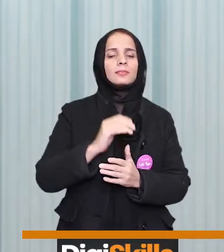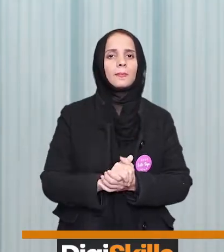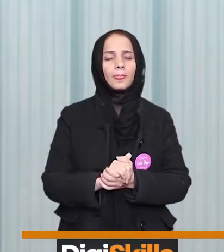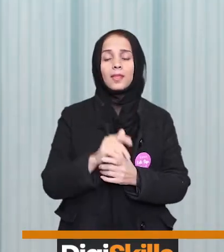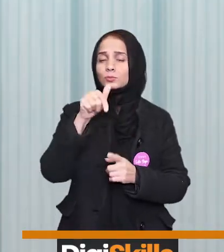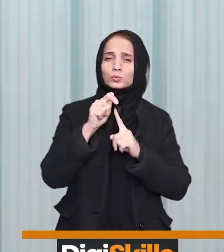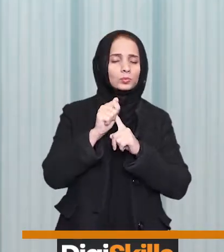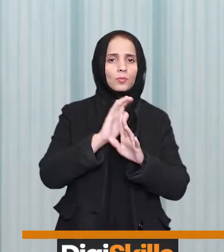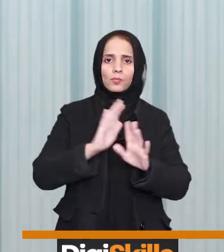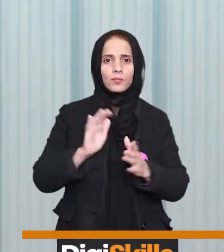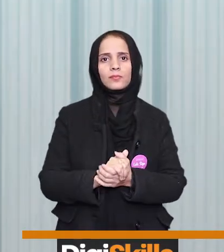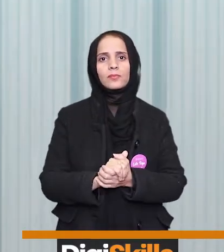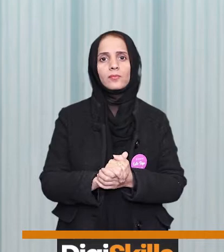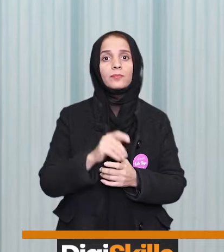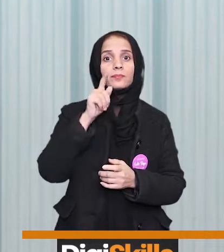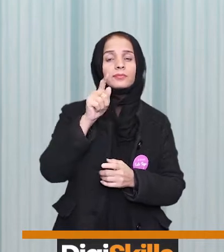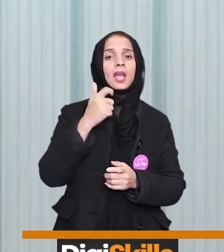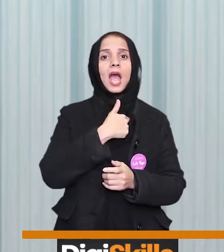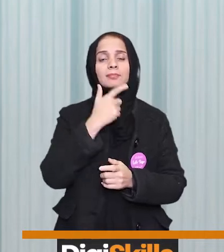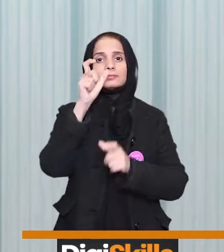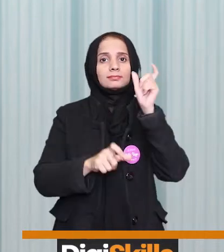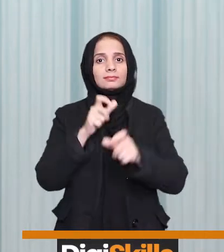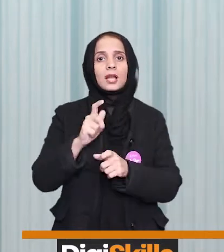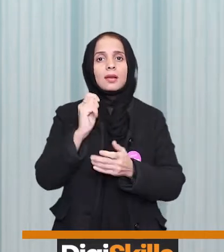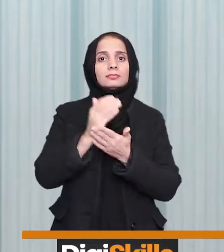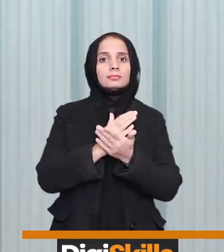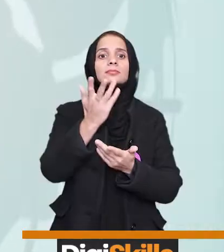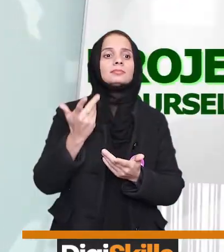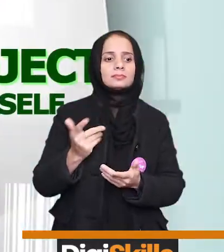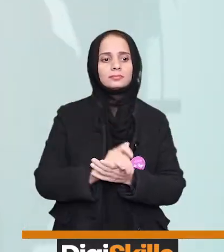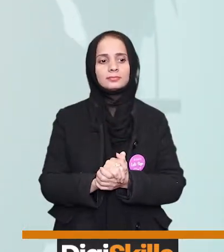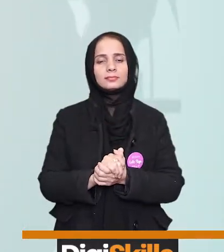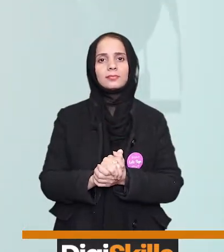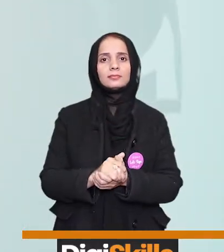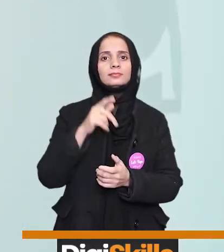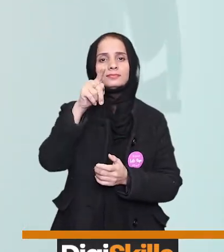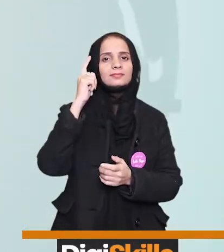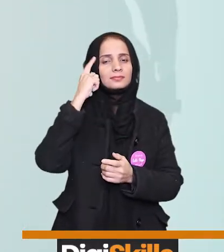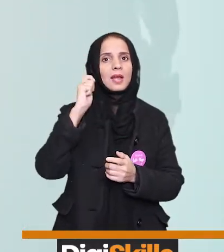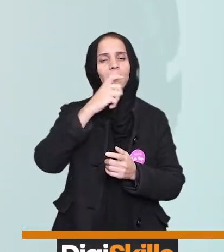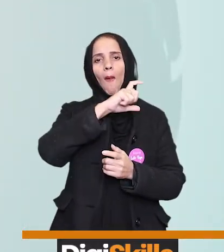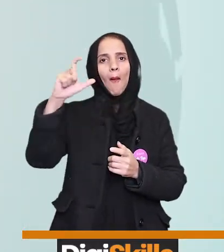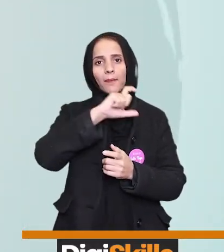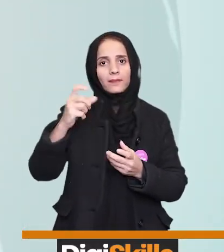So it is very important for you to know how to price yourself as freelancer. If you project yourself nicely.